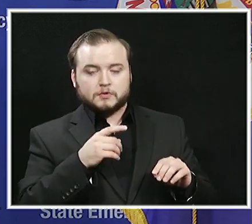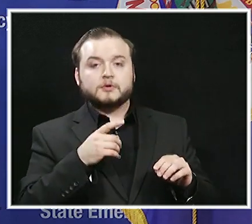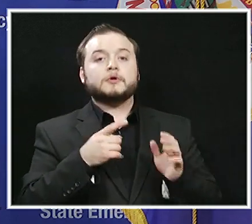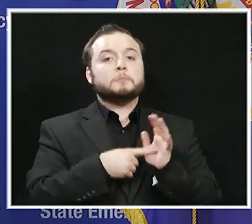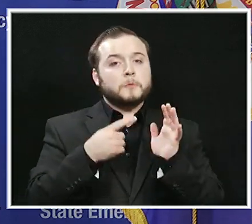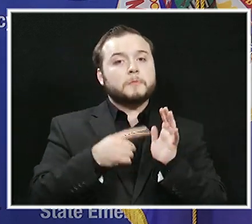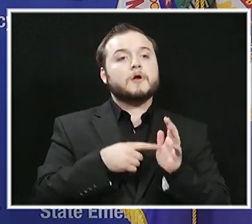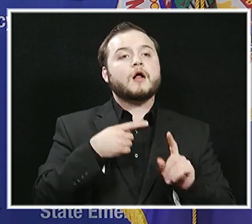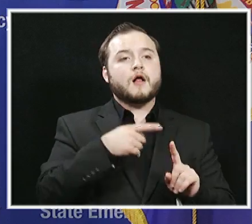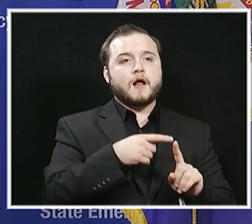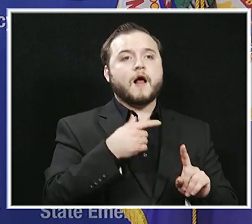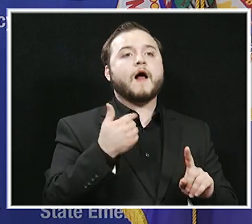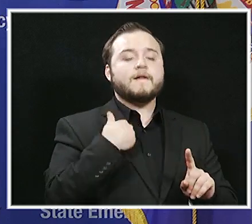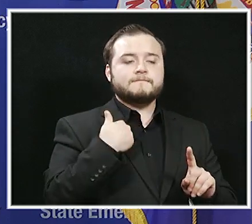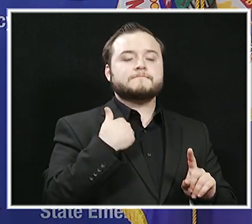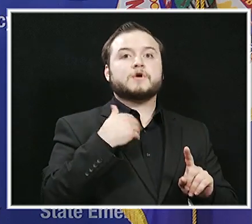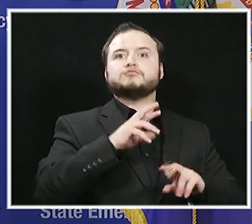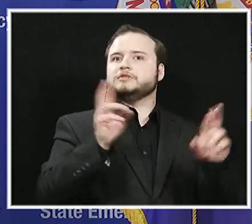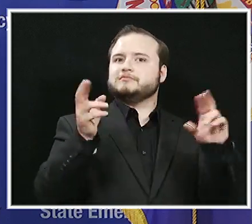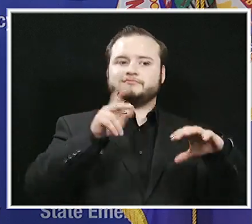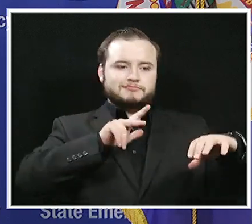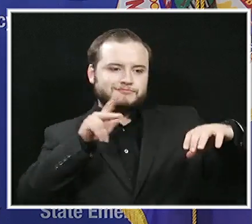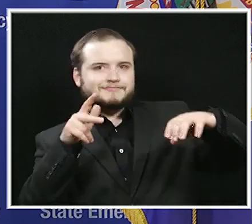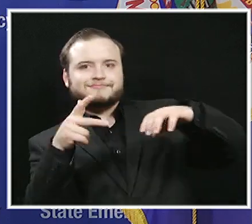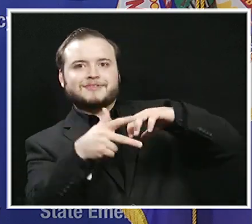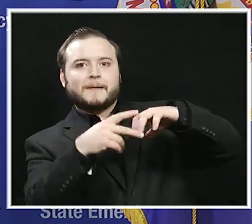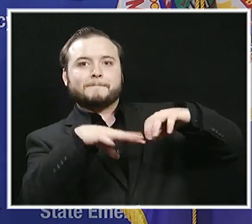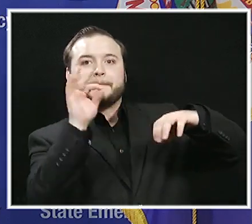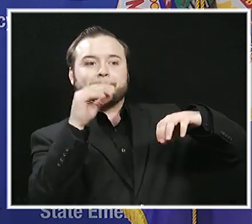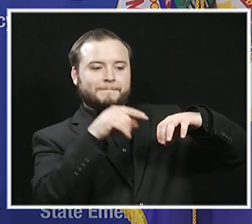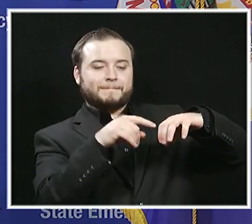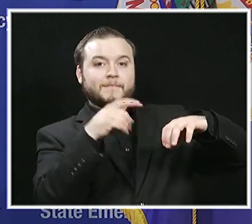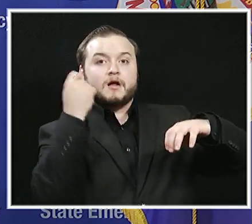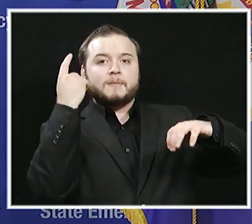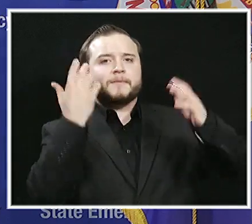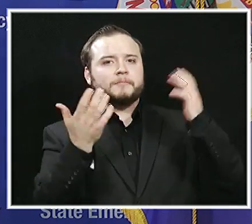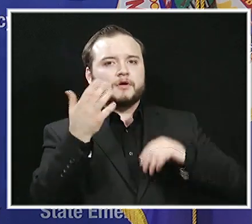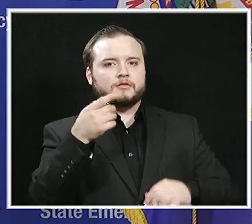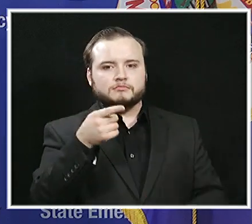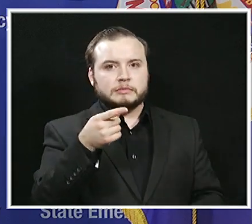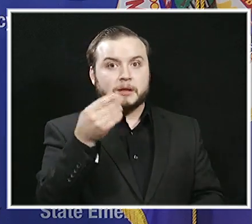pieces are in place including the right ]S. In fact I know retailers they'll have the ability to do